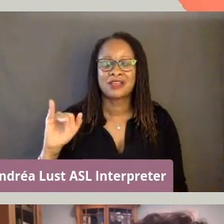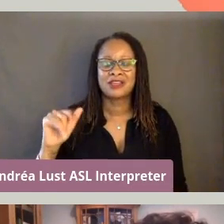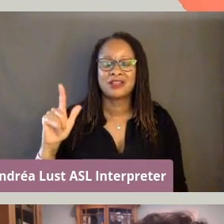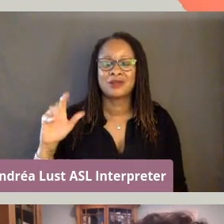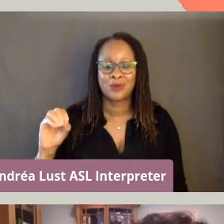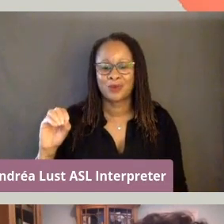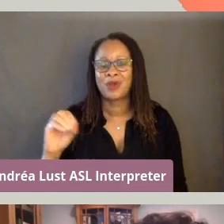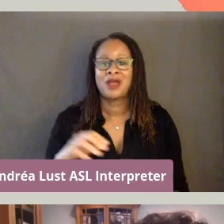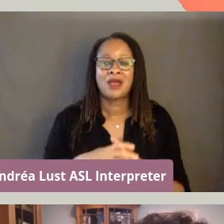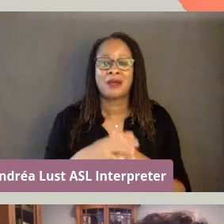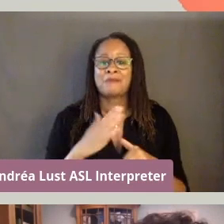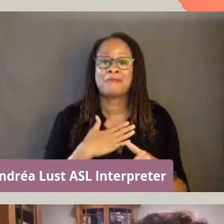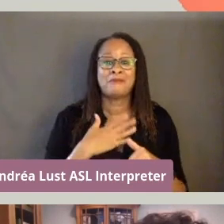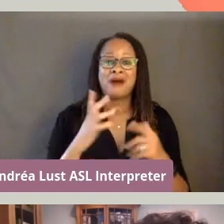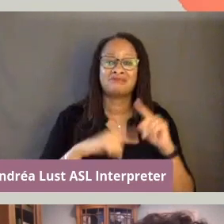Originally coming from (speaks in foreign language),